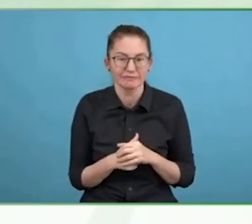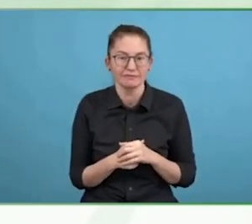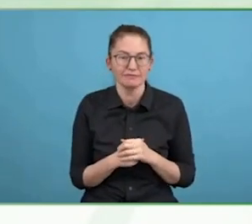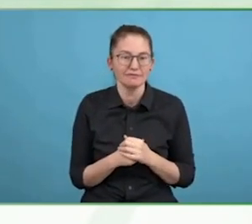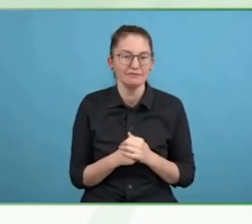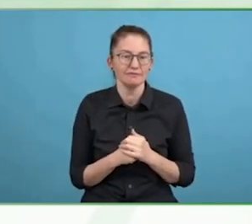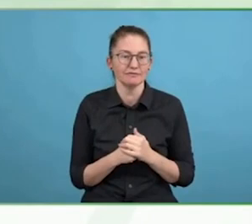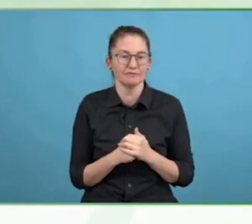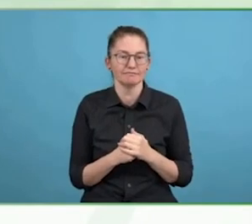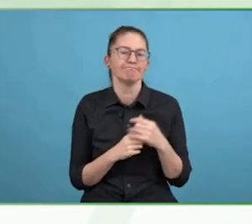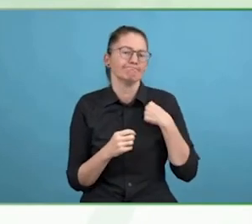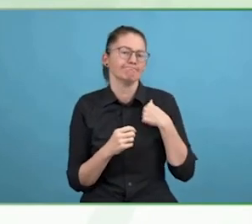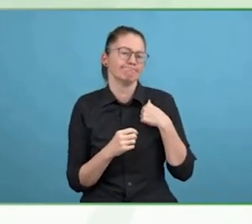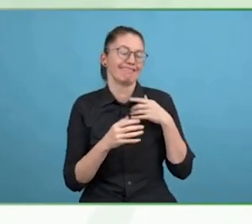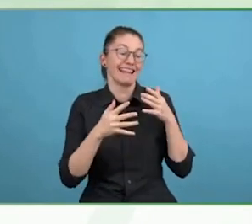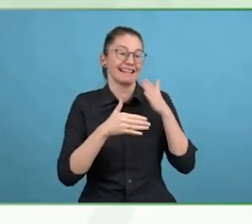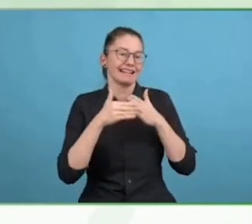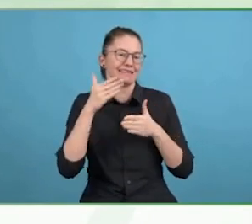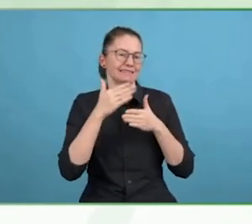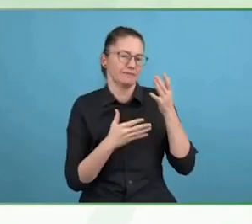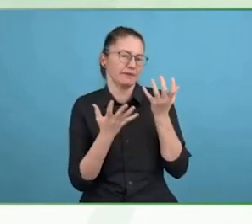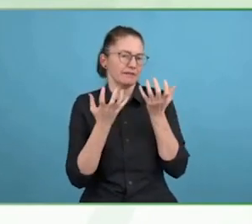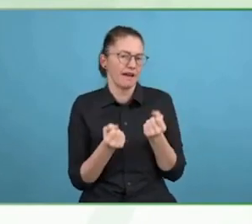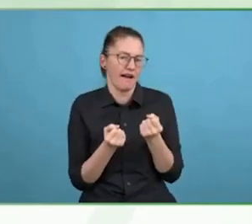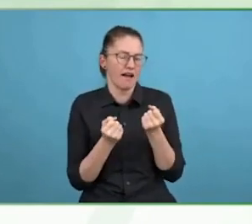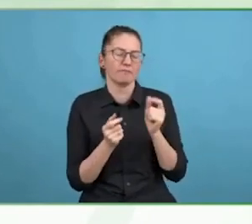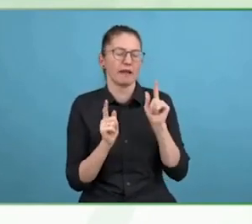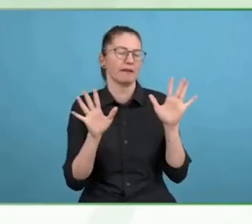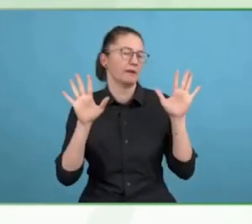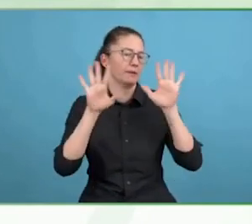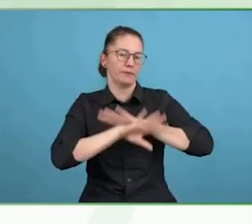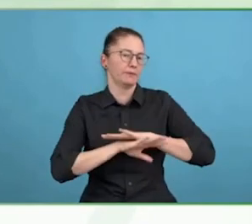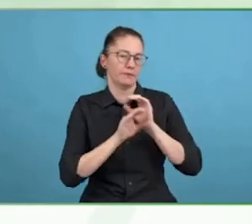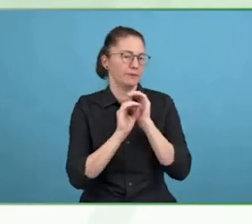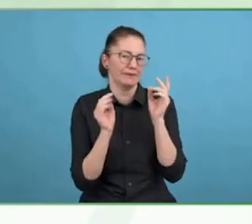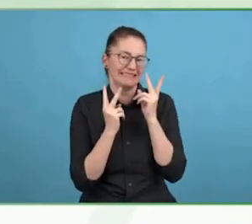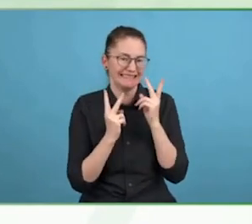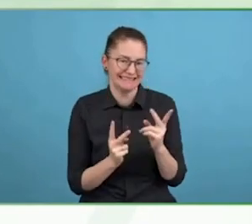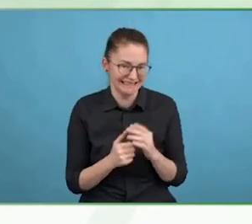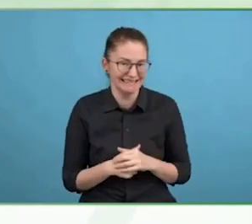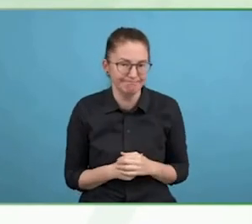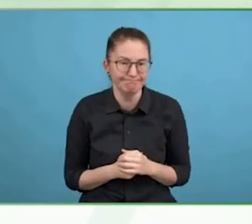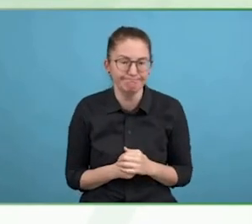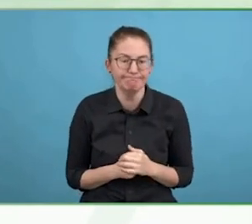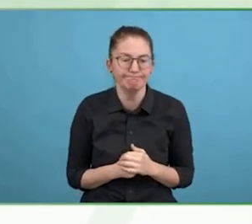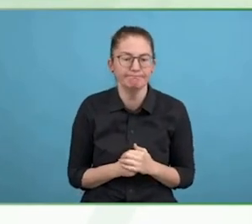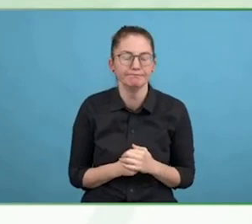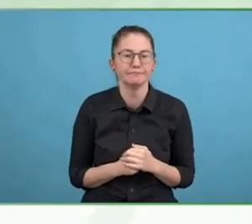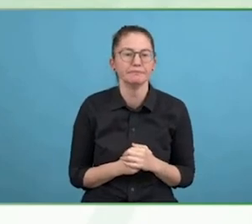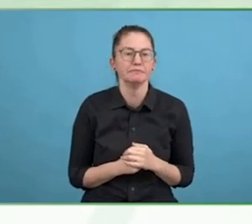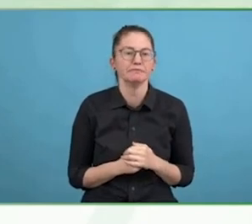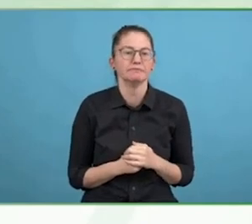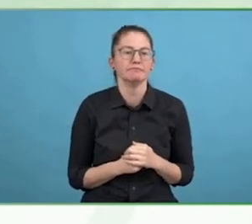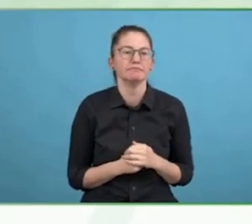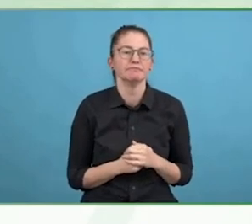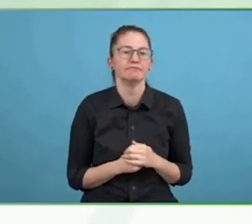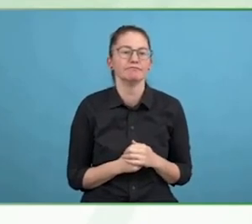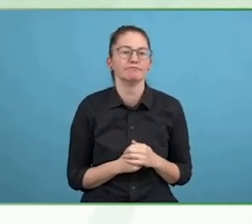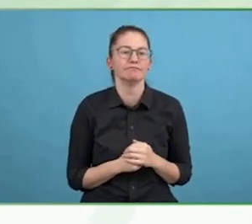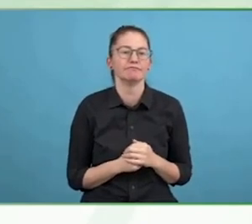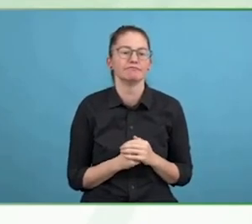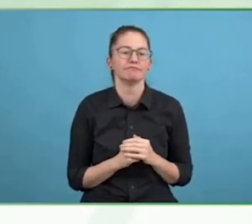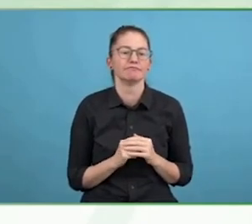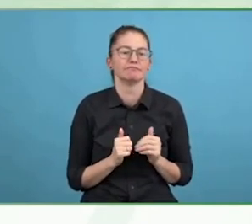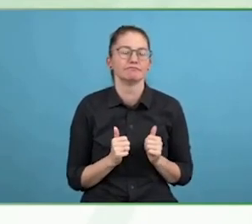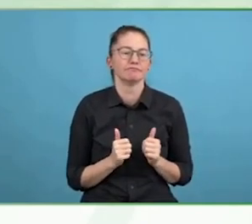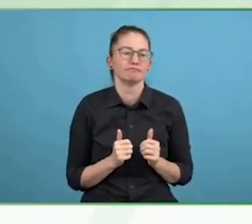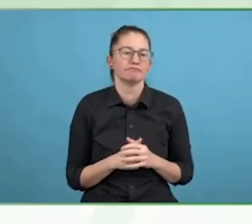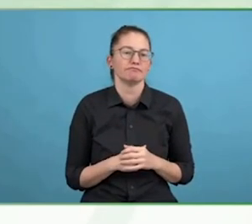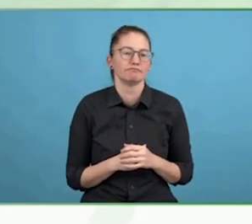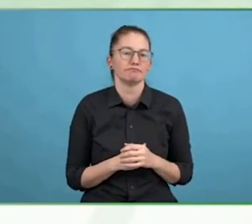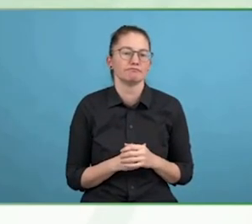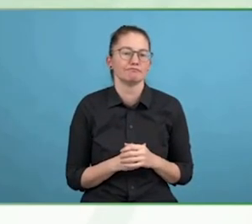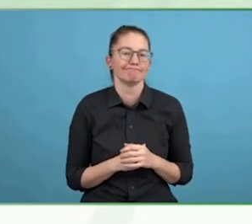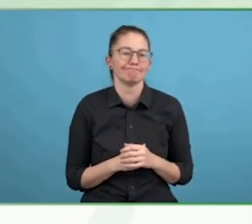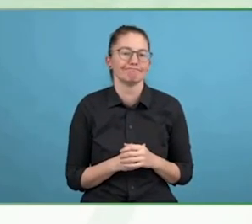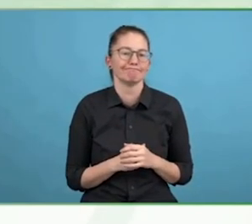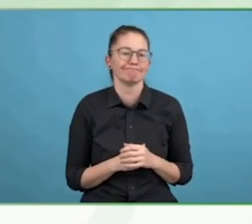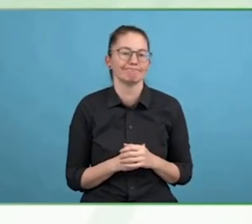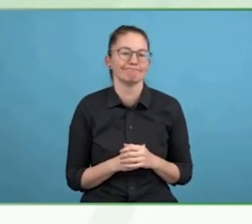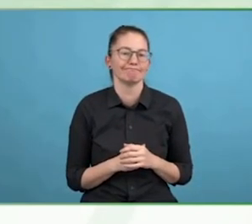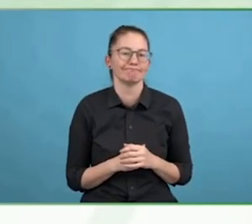I have got grey curly hair and light blue eyes and I'm wearing a classical Navy business